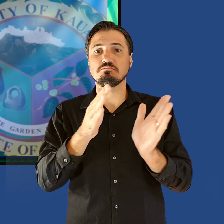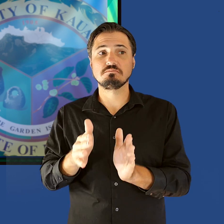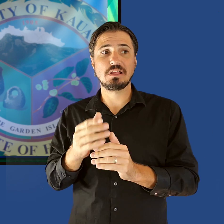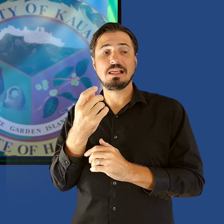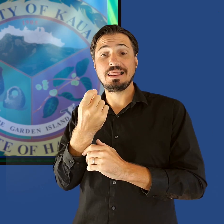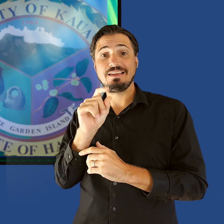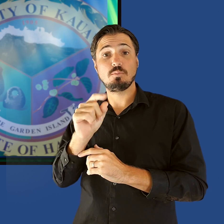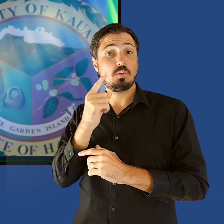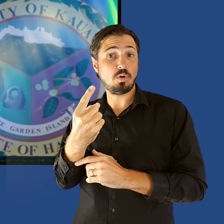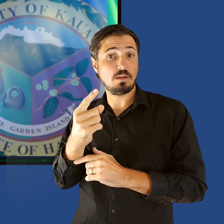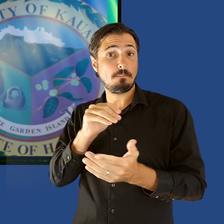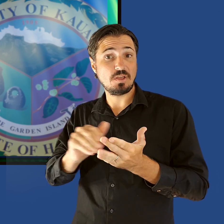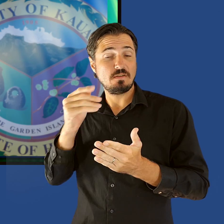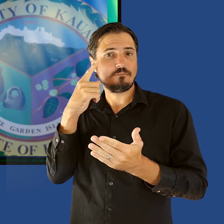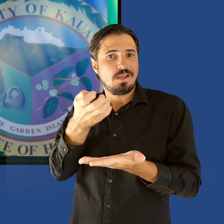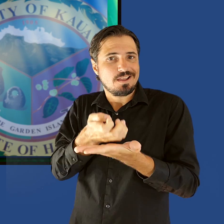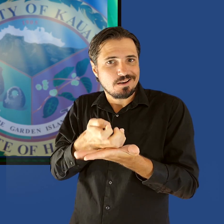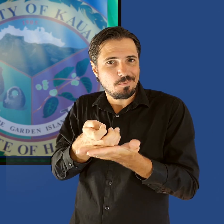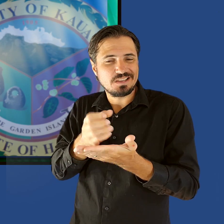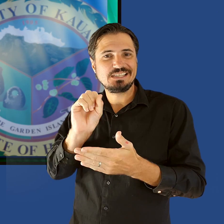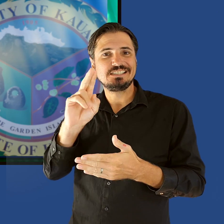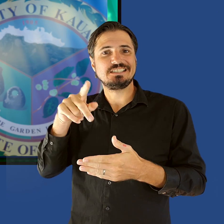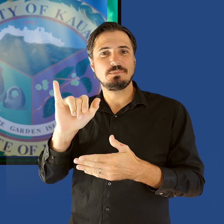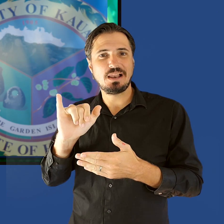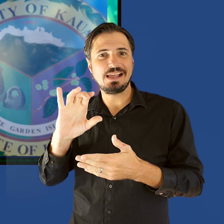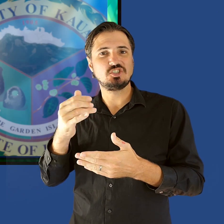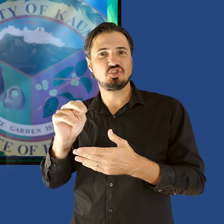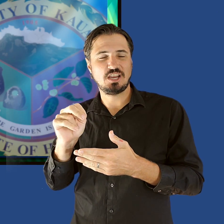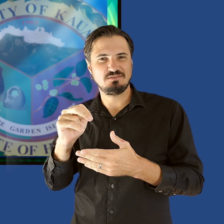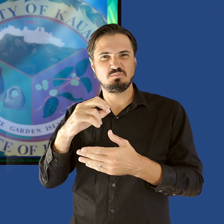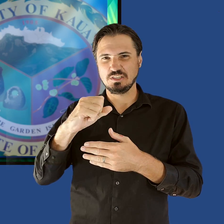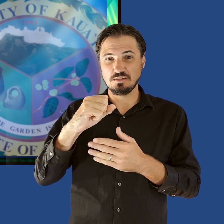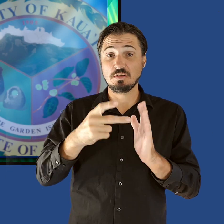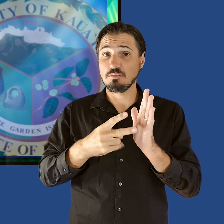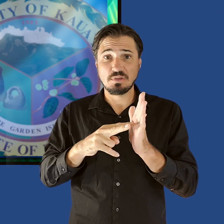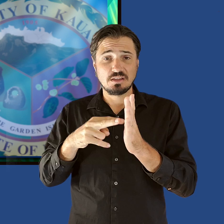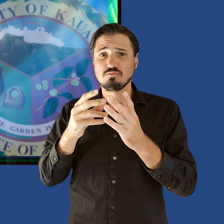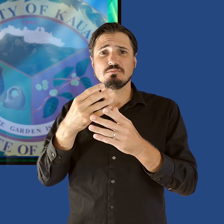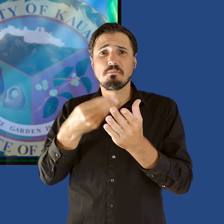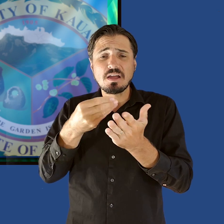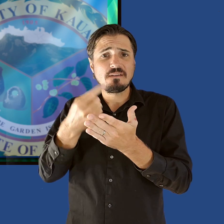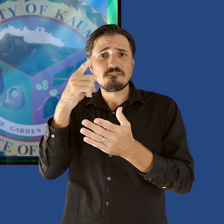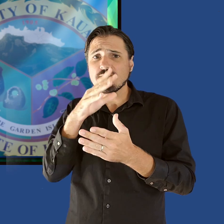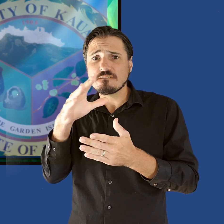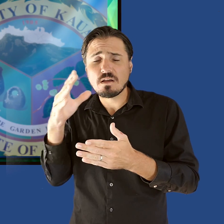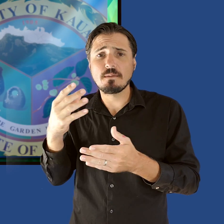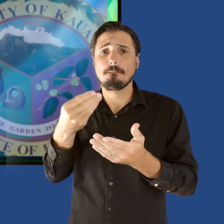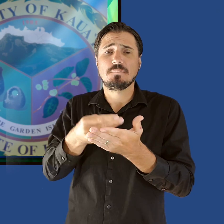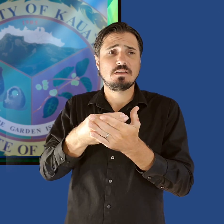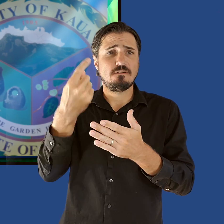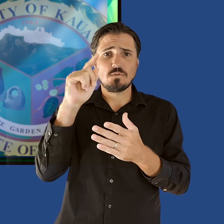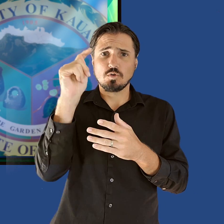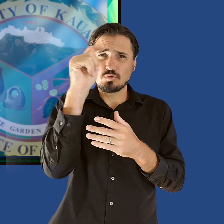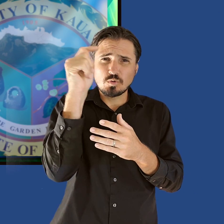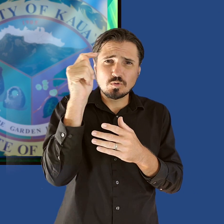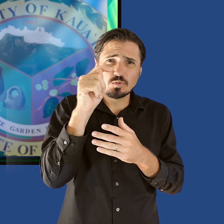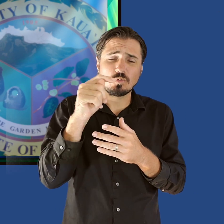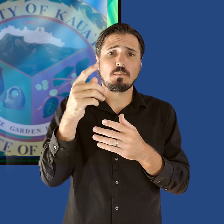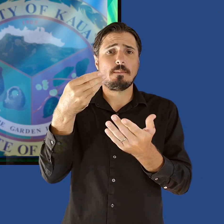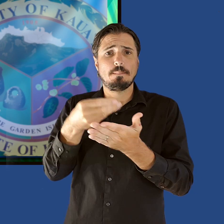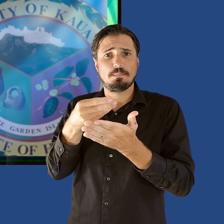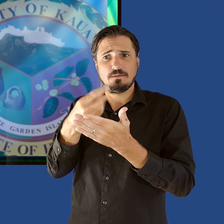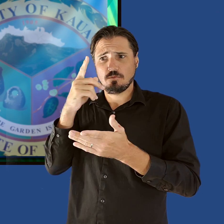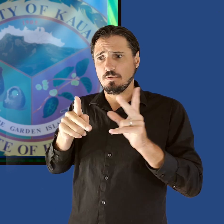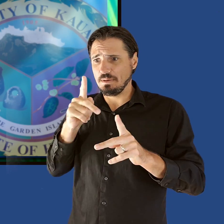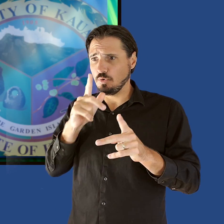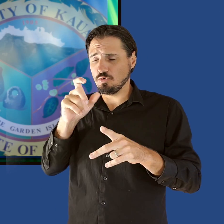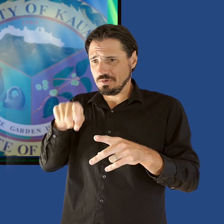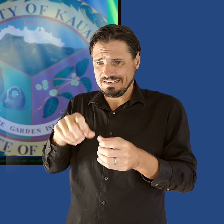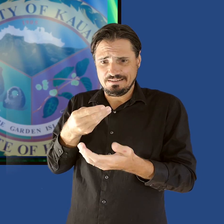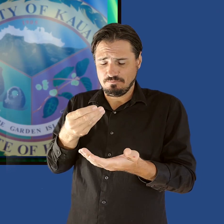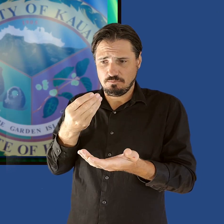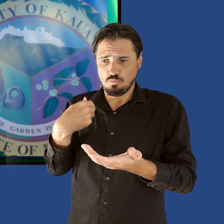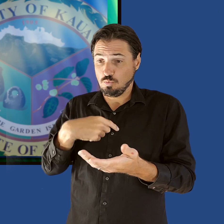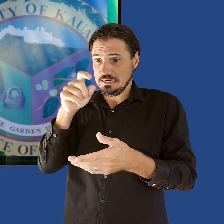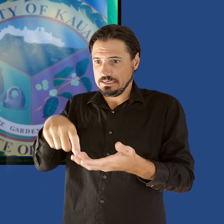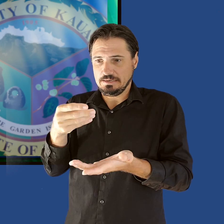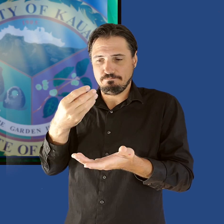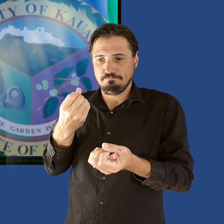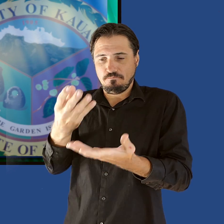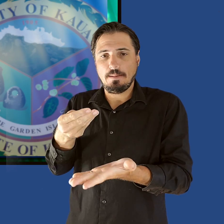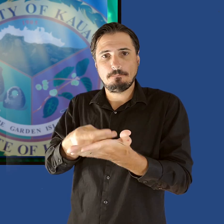$11.1 million for Economic and Supply Chain Resiliency. This includes agricultural assistance grants, tourism and economic diversification grants, Rise to Work emergency workforce funding, assistance for first responders, and other related programs.